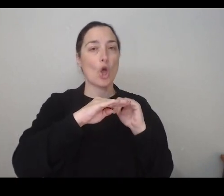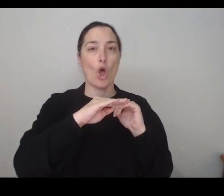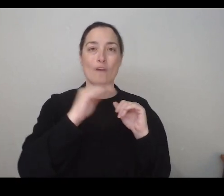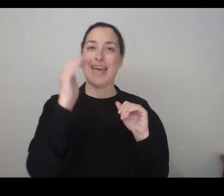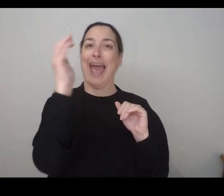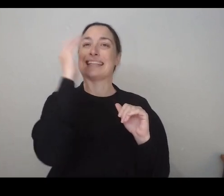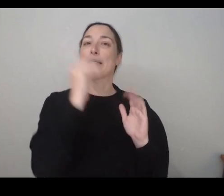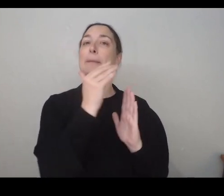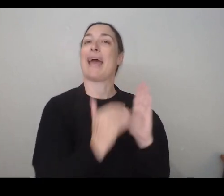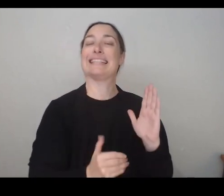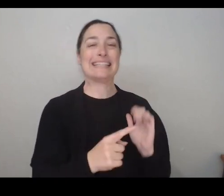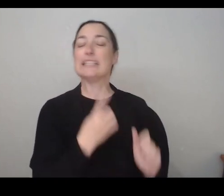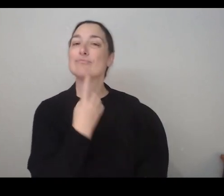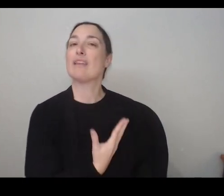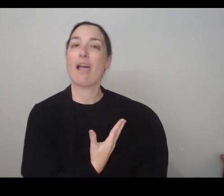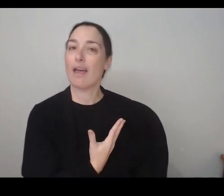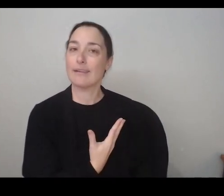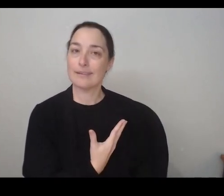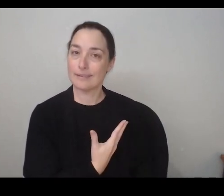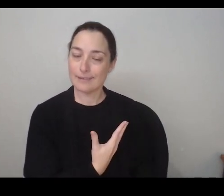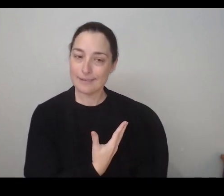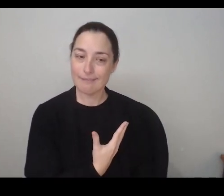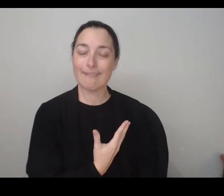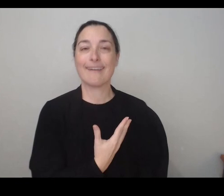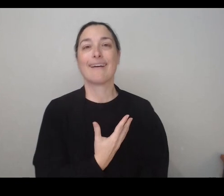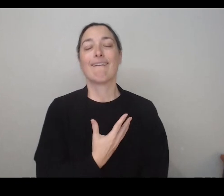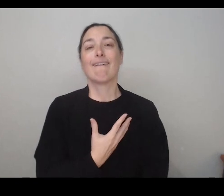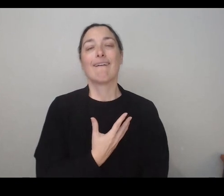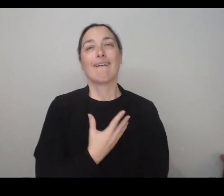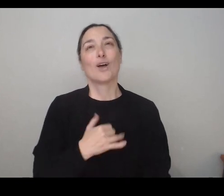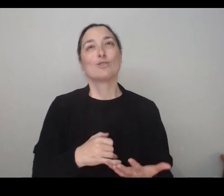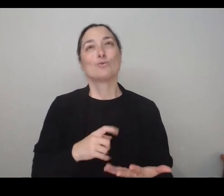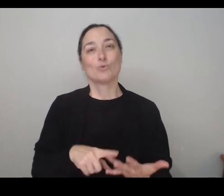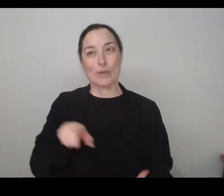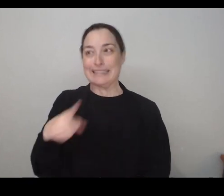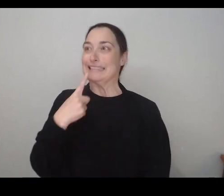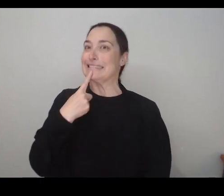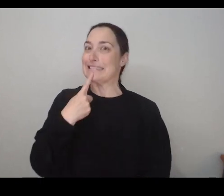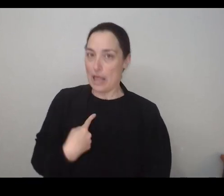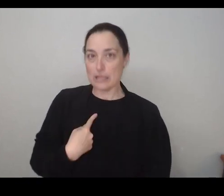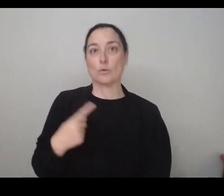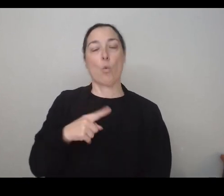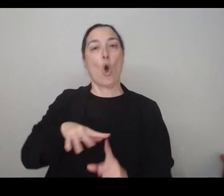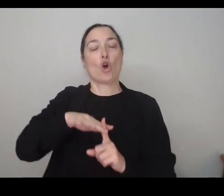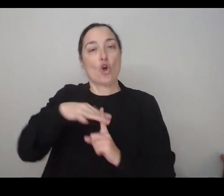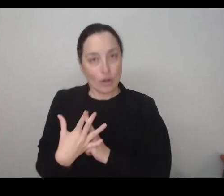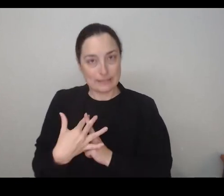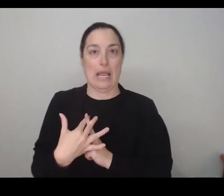So he tells us exactly in which context he wanted to be considered.